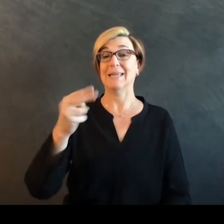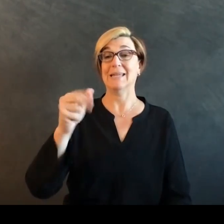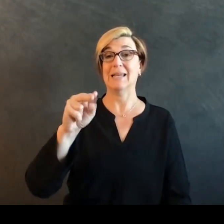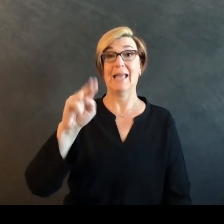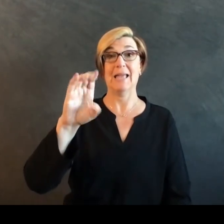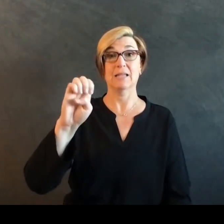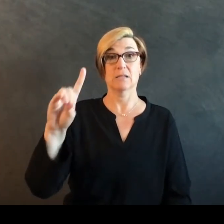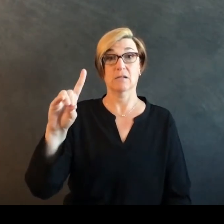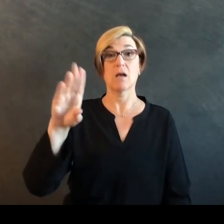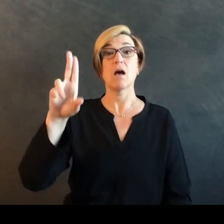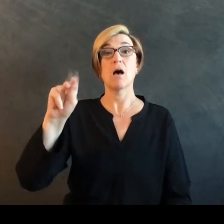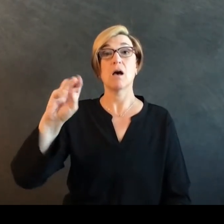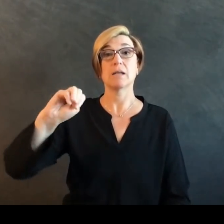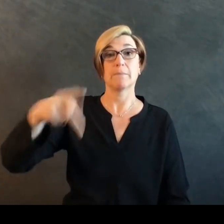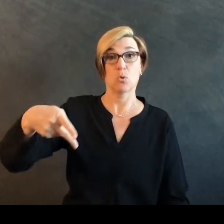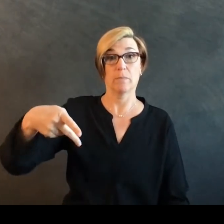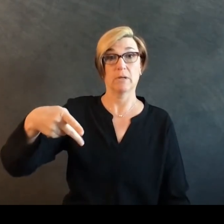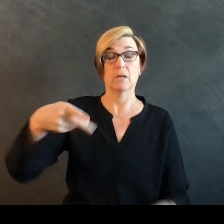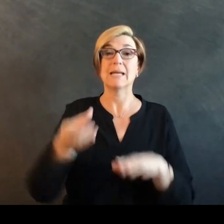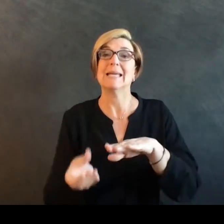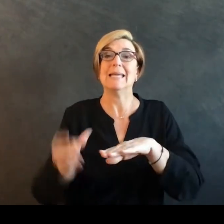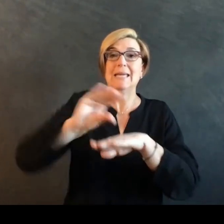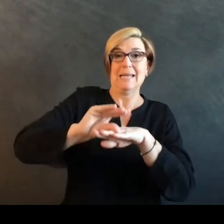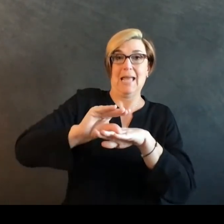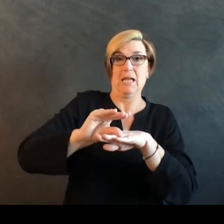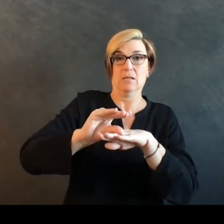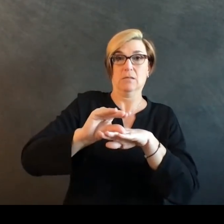there are a lot of companies that because they aren't in business over a